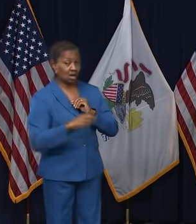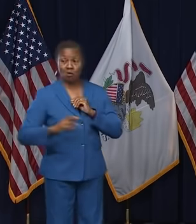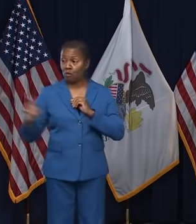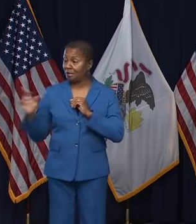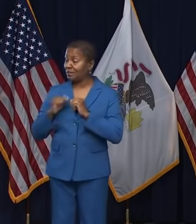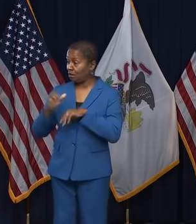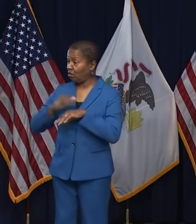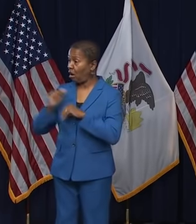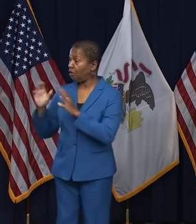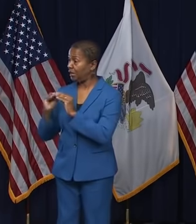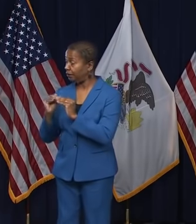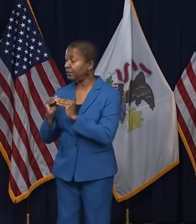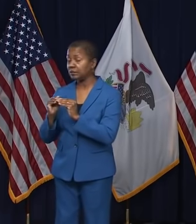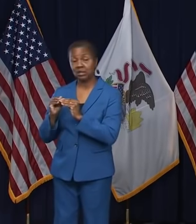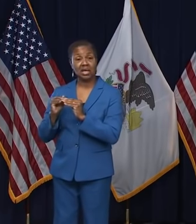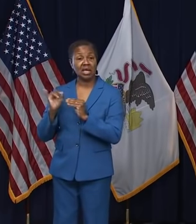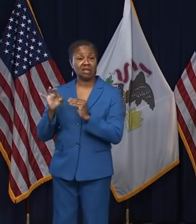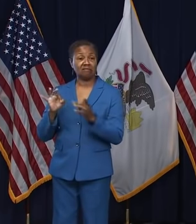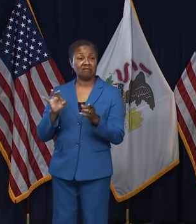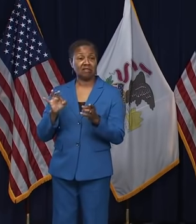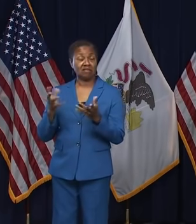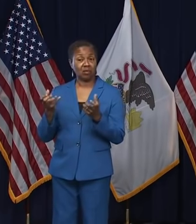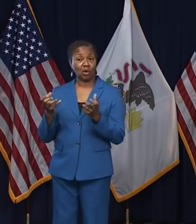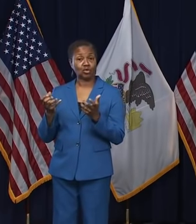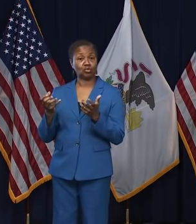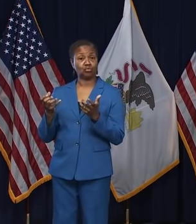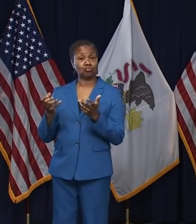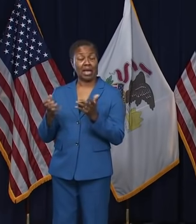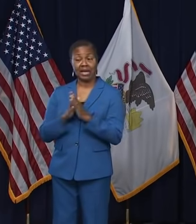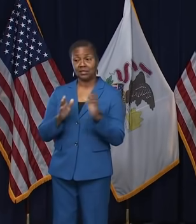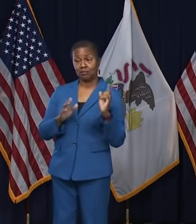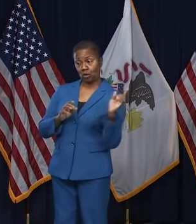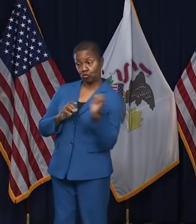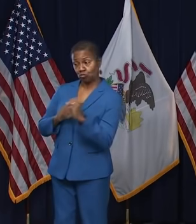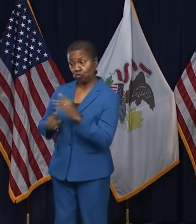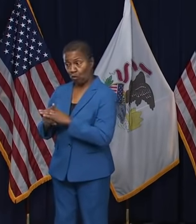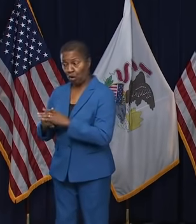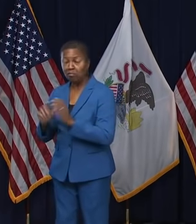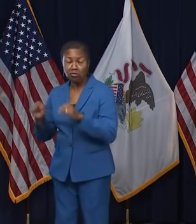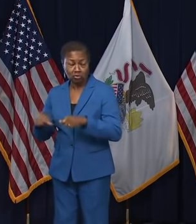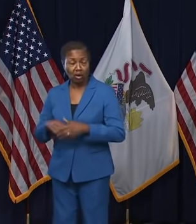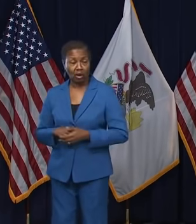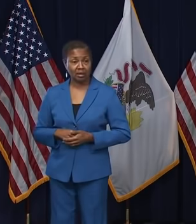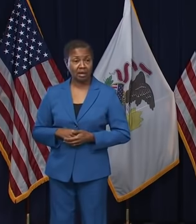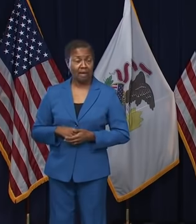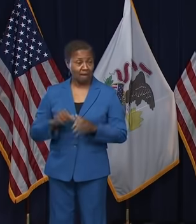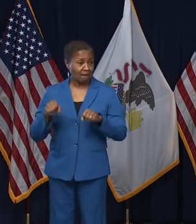government they should While Republicans can call hearings